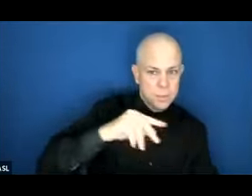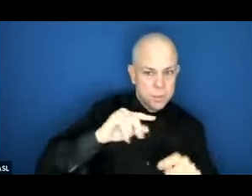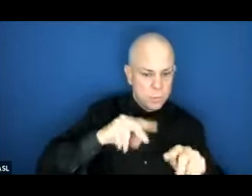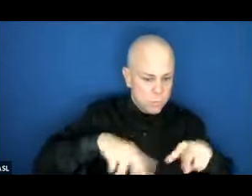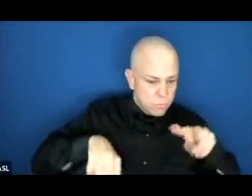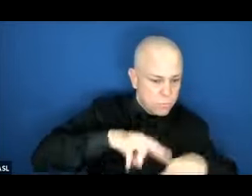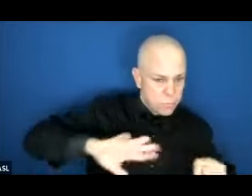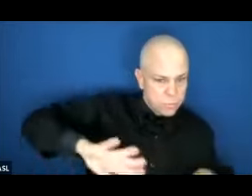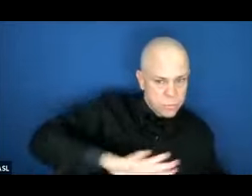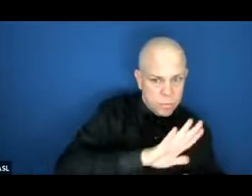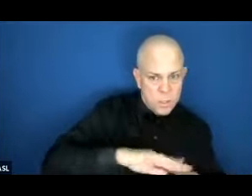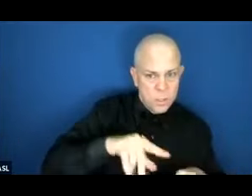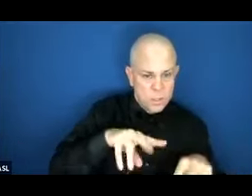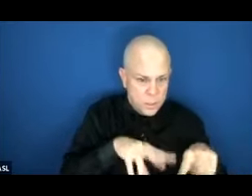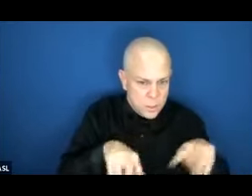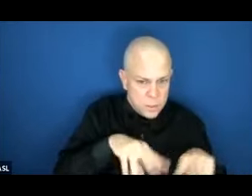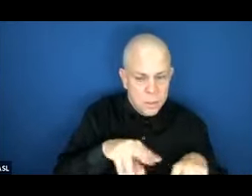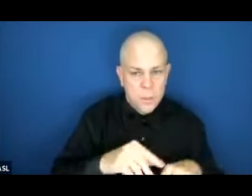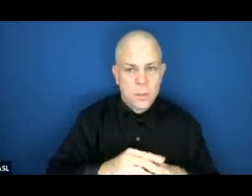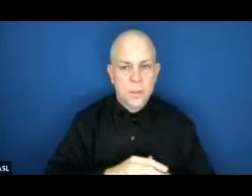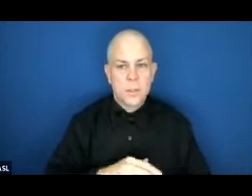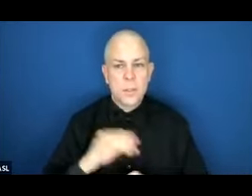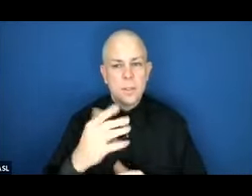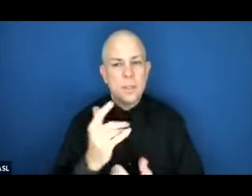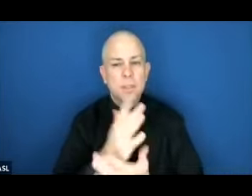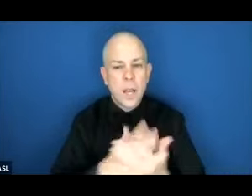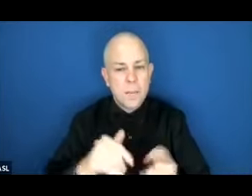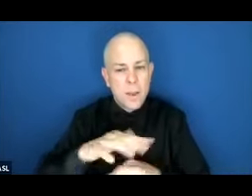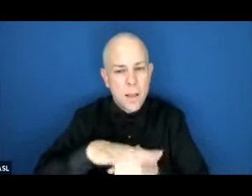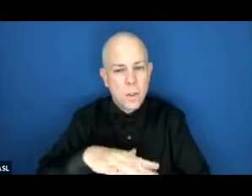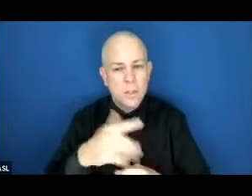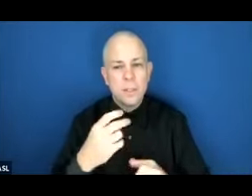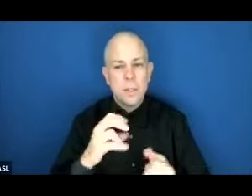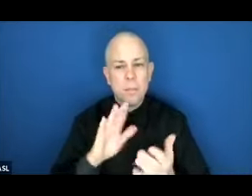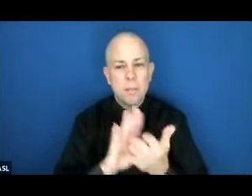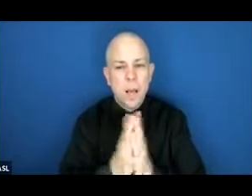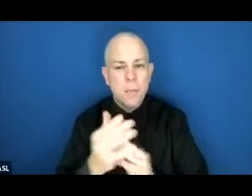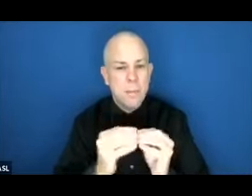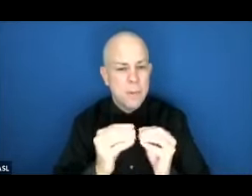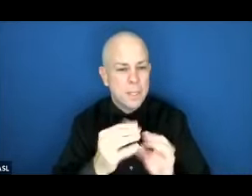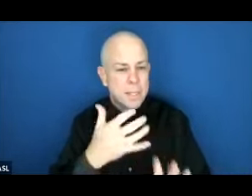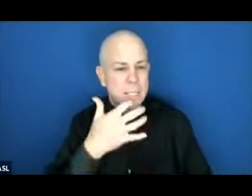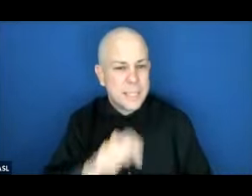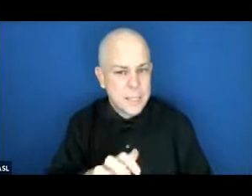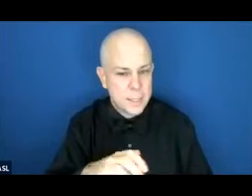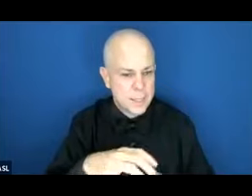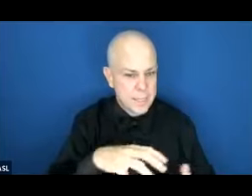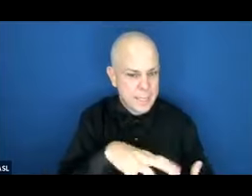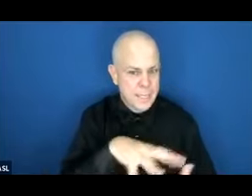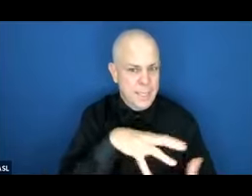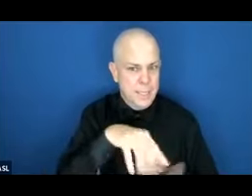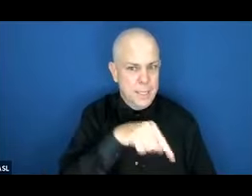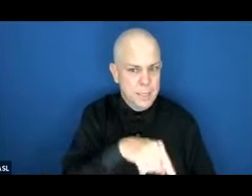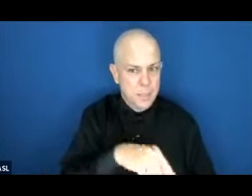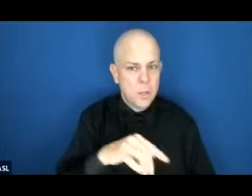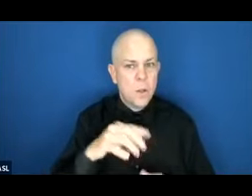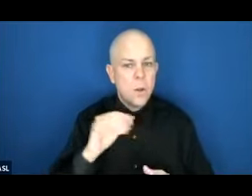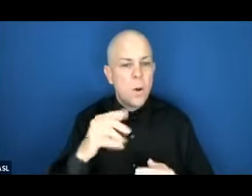that are heating up on the edge and we just want to be able to get some water on those smokes that way it can really have that